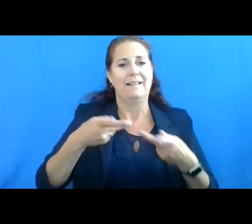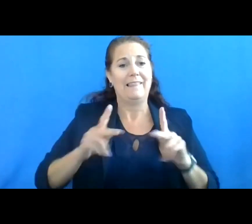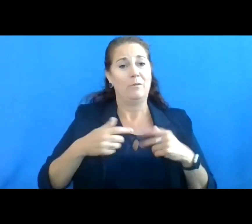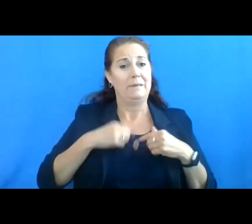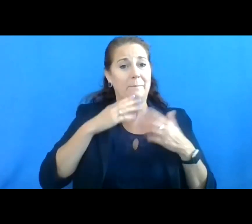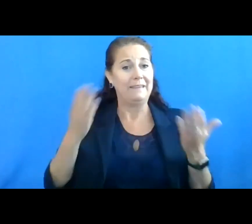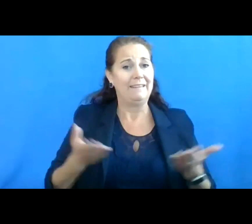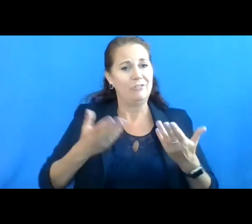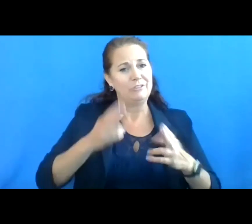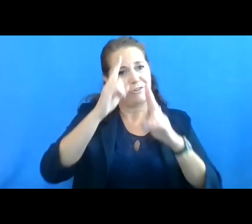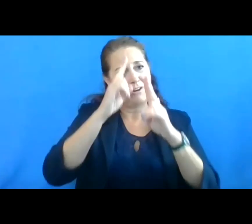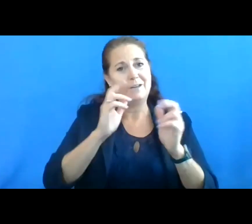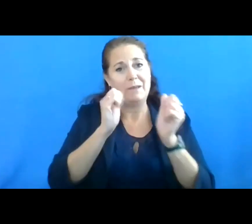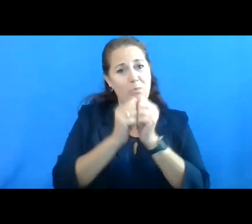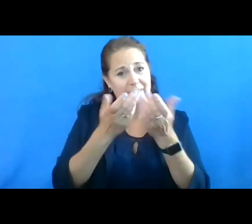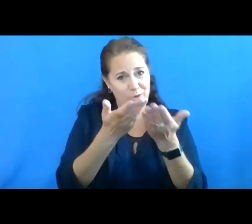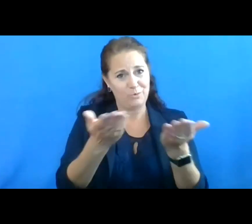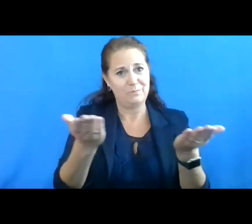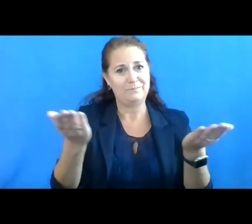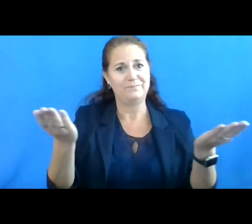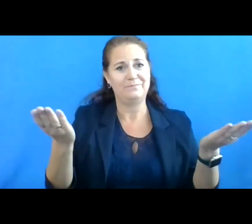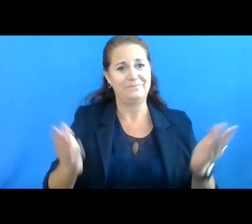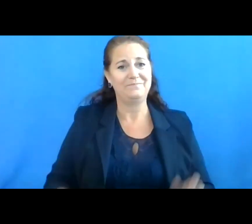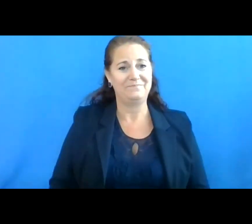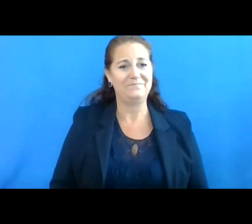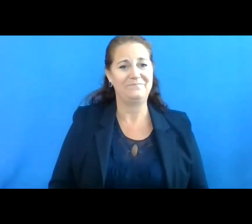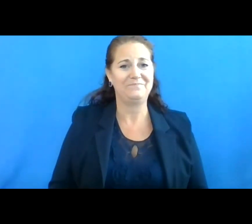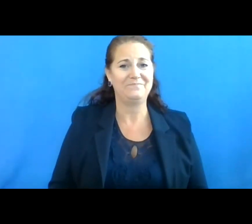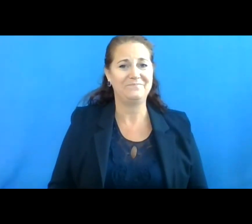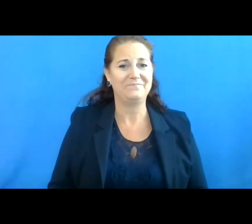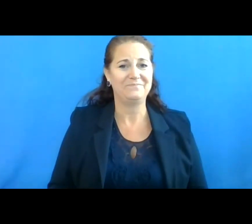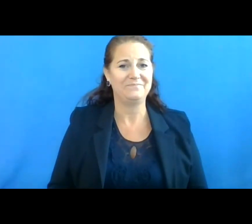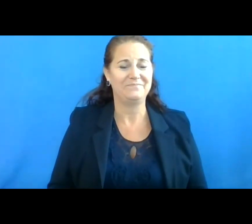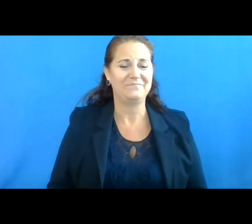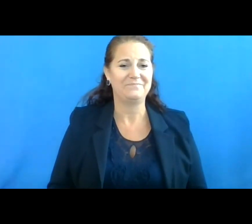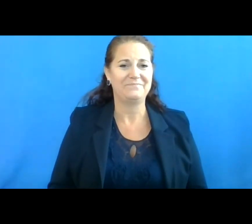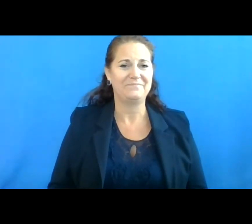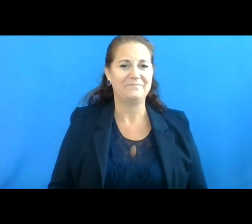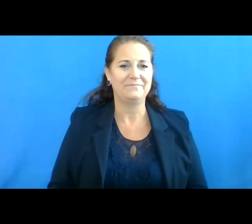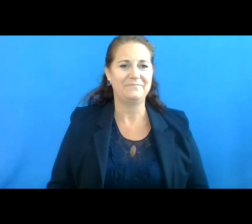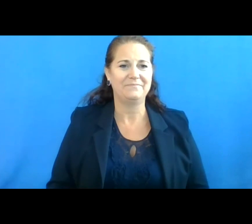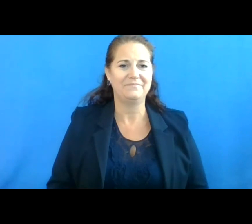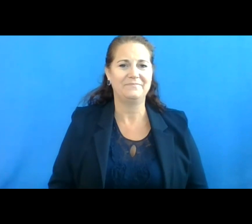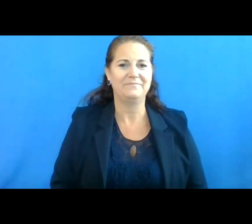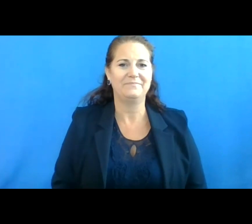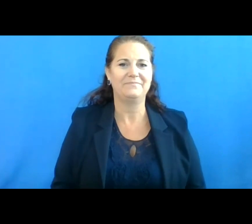It's an honor to be with you.